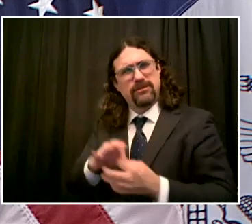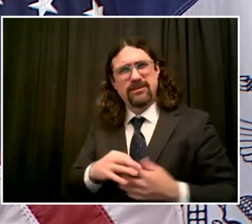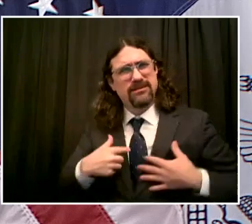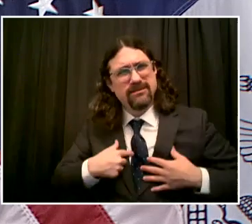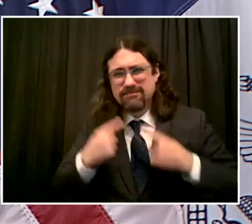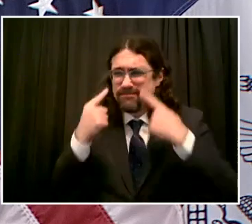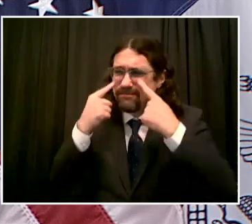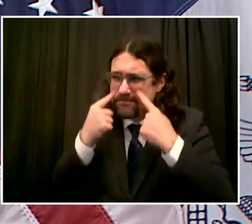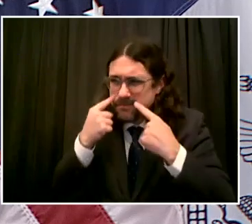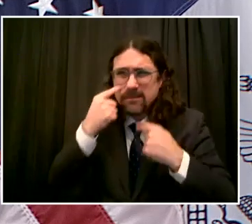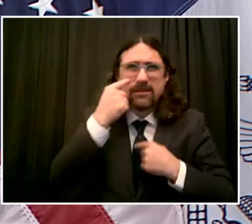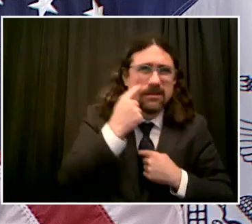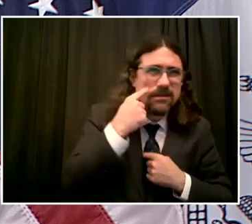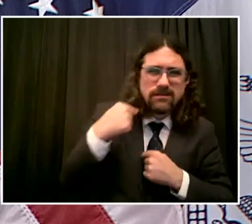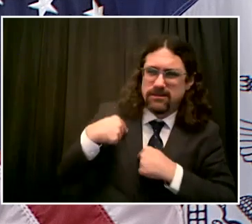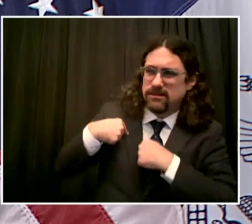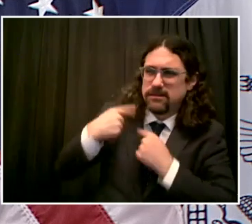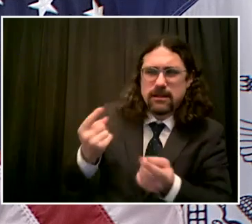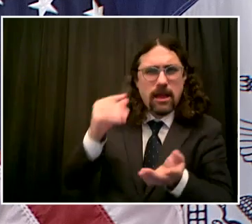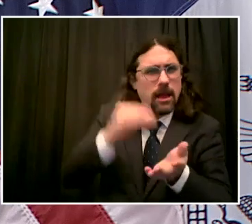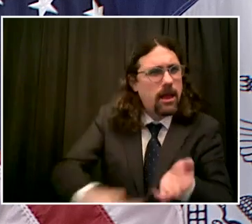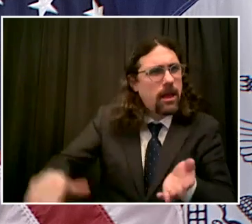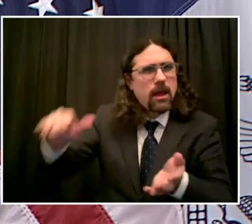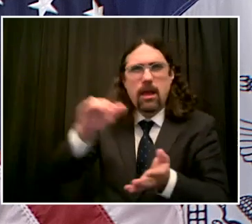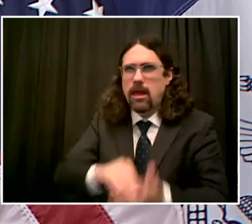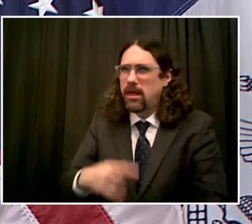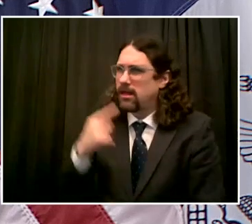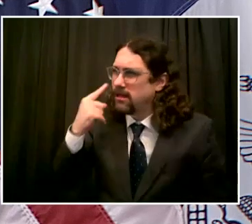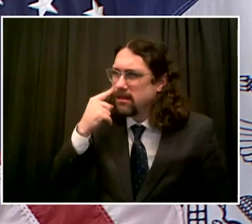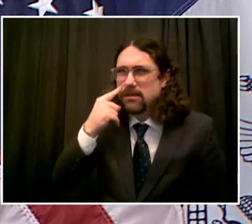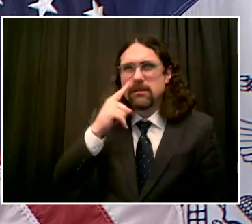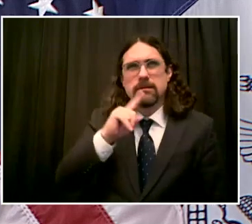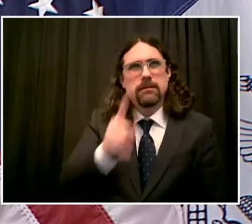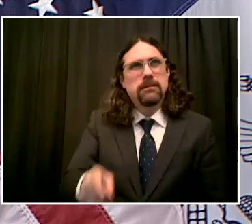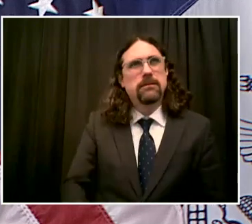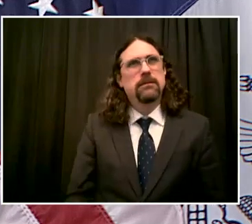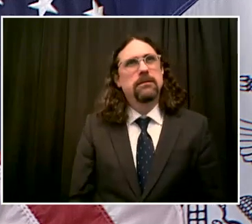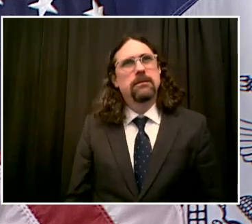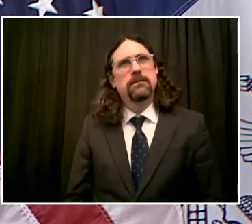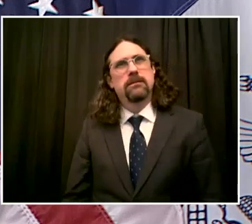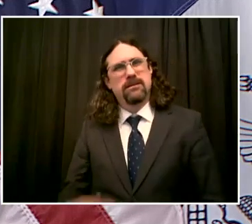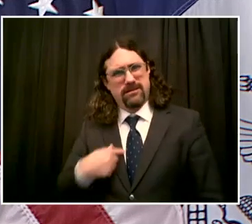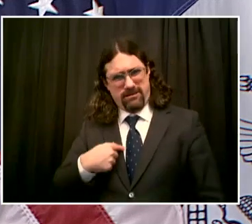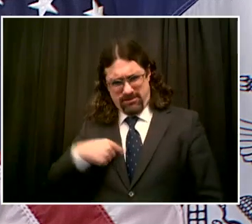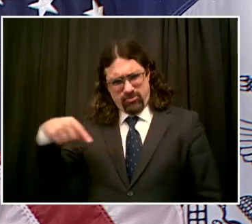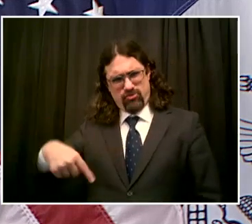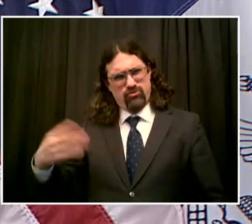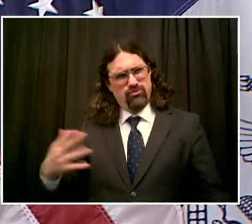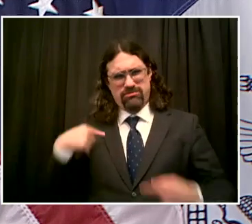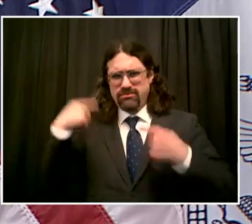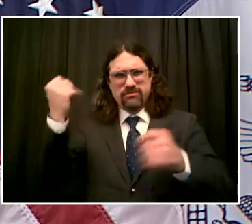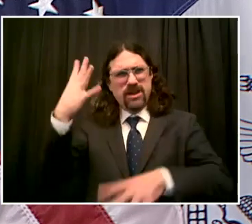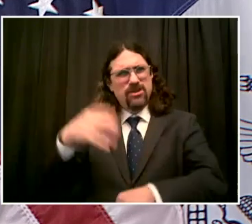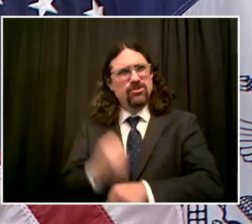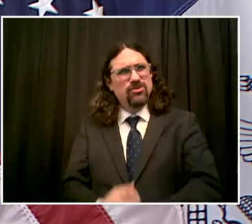THE NYPD. I'E VBEEN AROUND NEIGHBORHOODS FOR DECADES. A LOT OF OYU HAVEN'T, BUT I